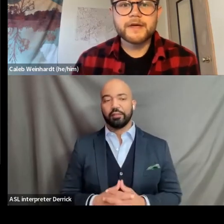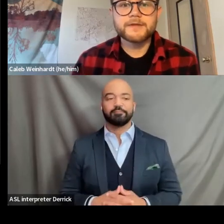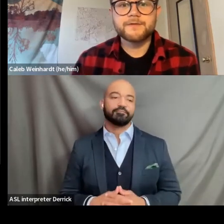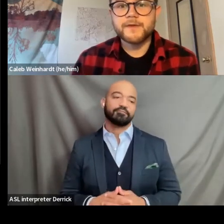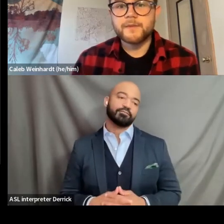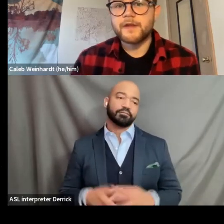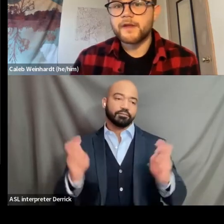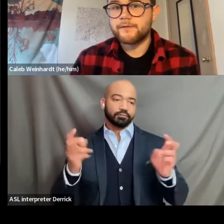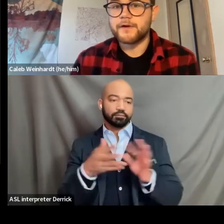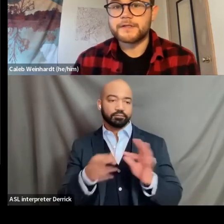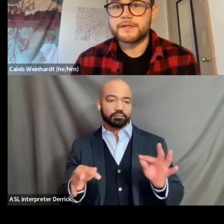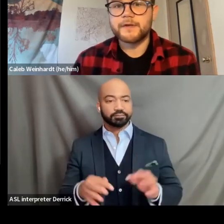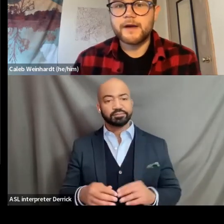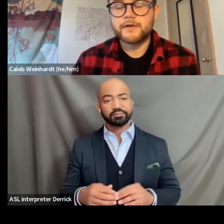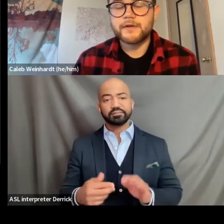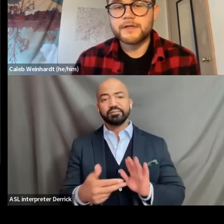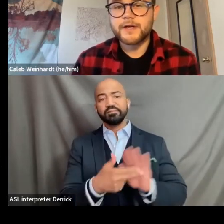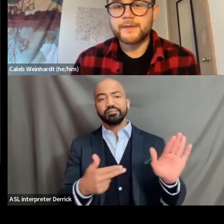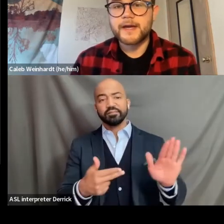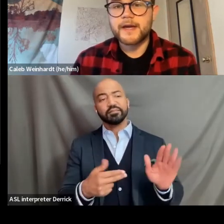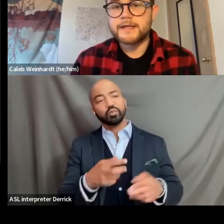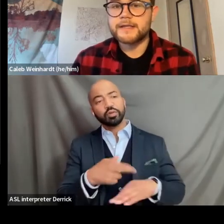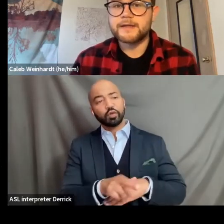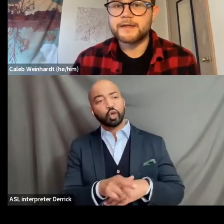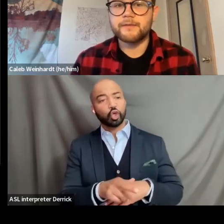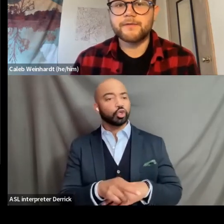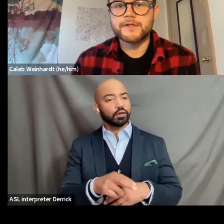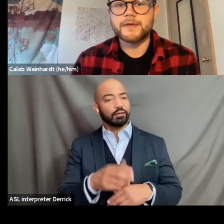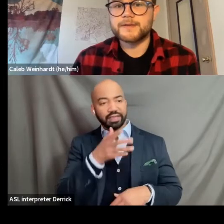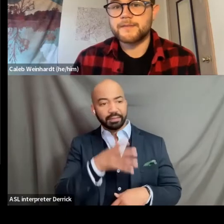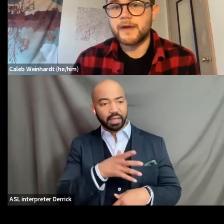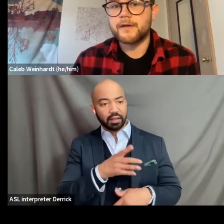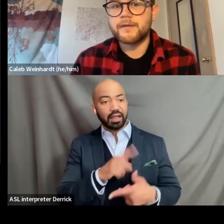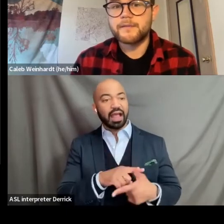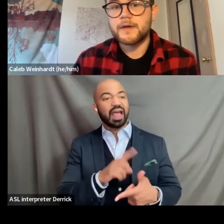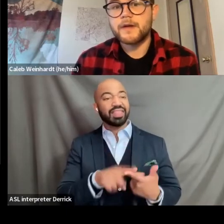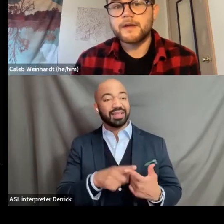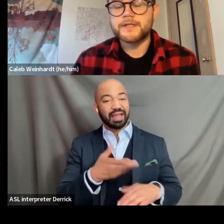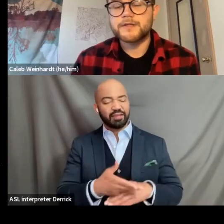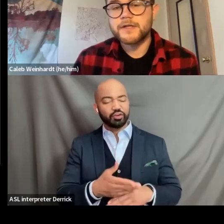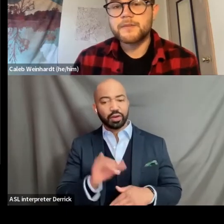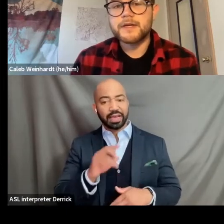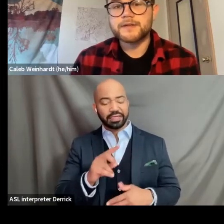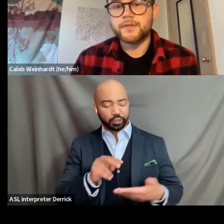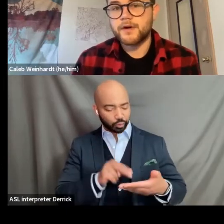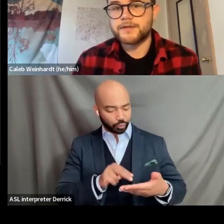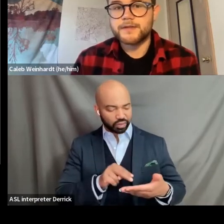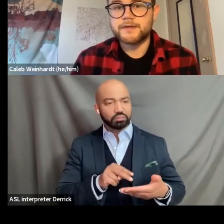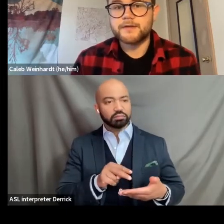"They referred to me as a female at first "but after they checked my ID, "they referred to me as a male. "They treated me as a prostitute